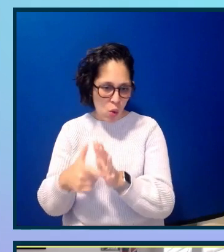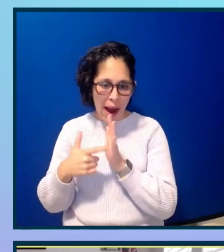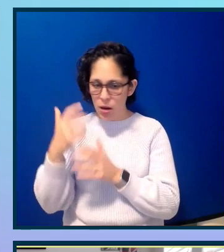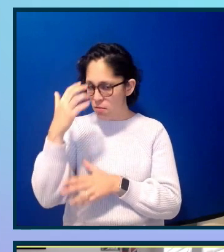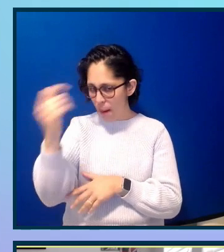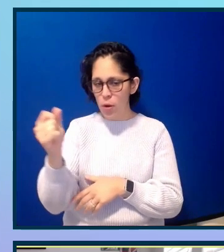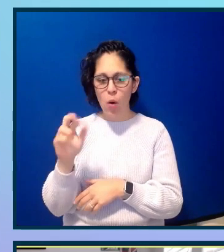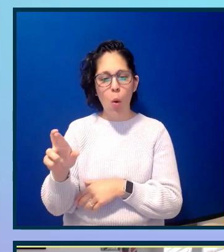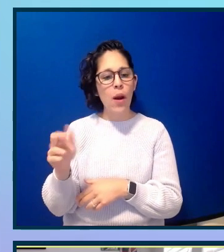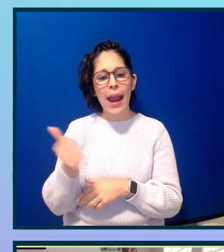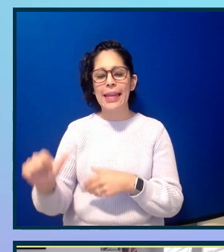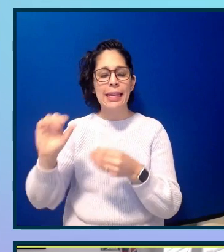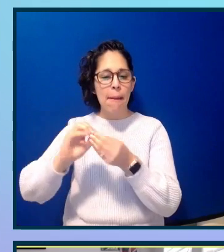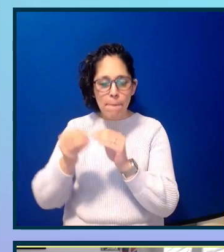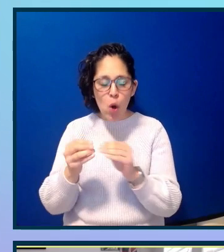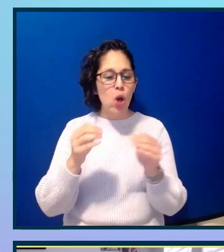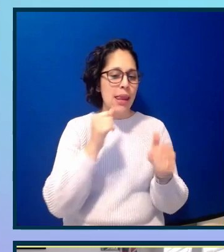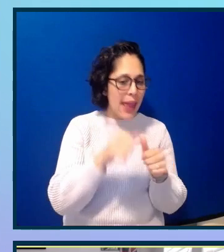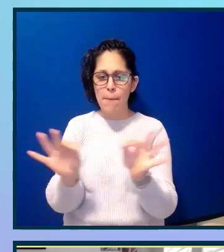where numbers may become really important.